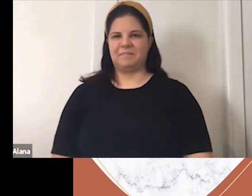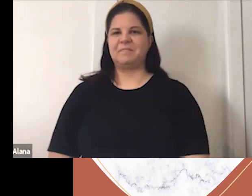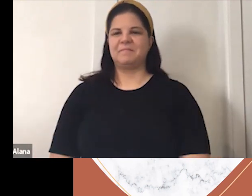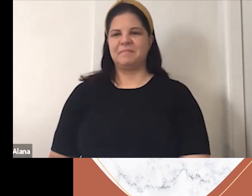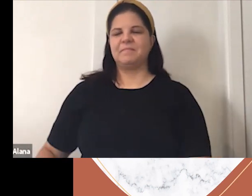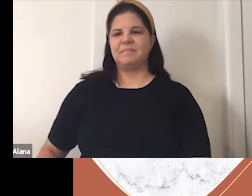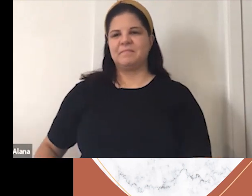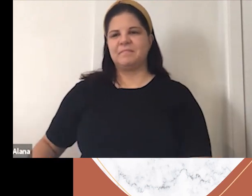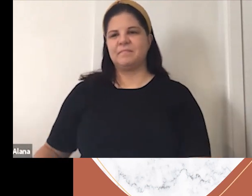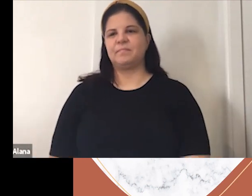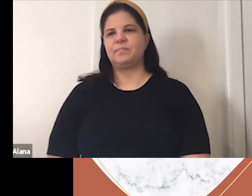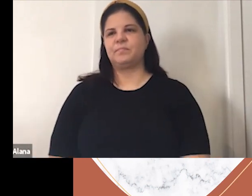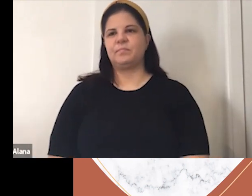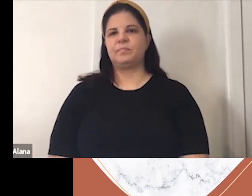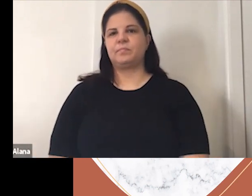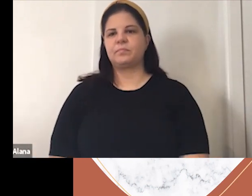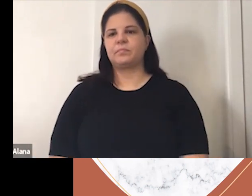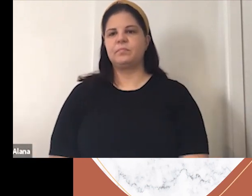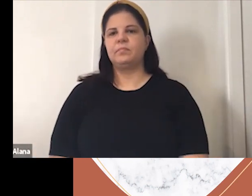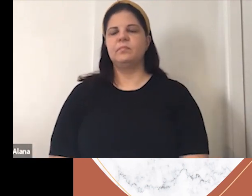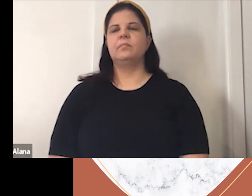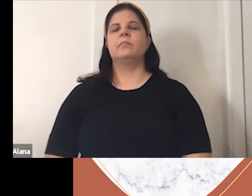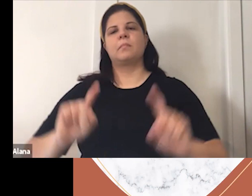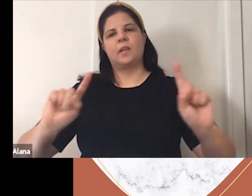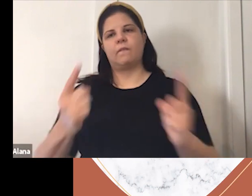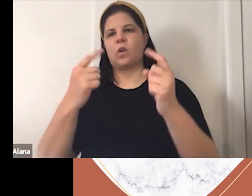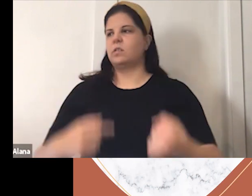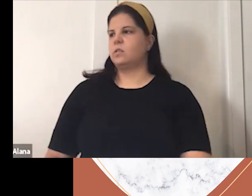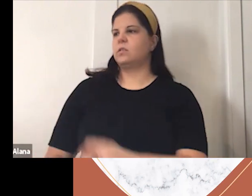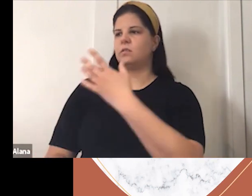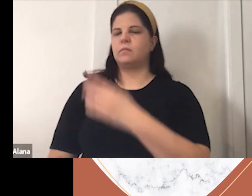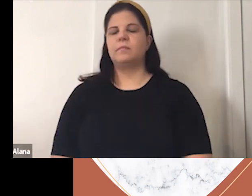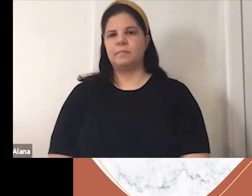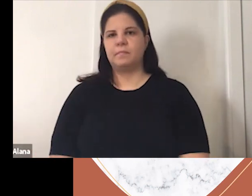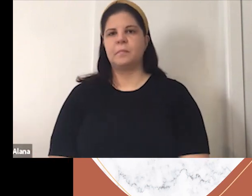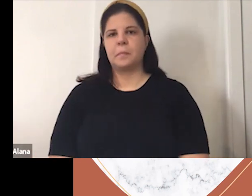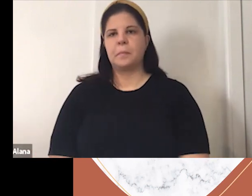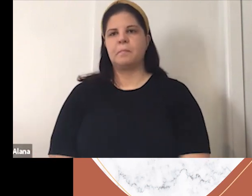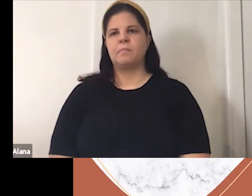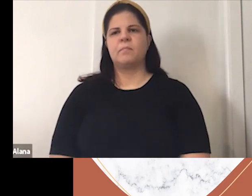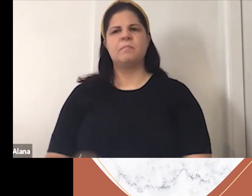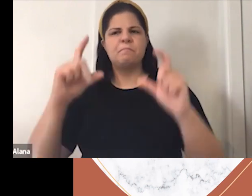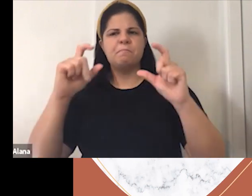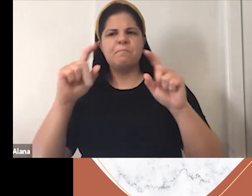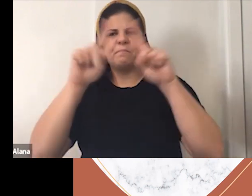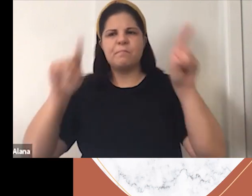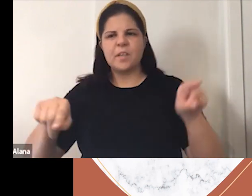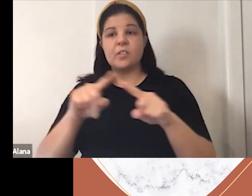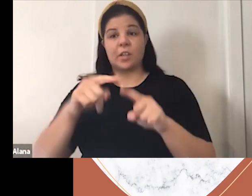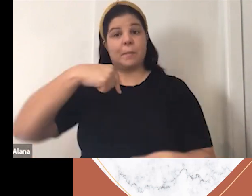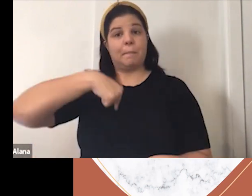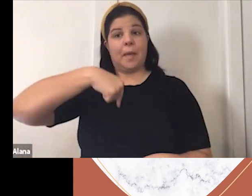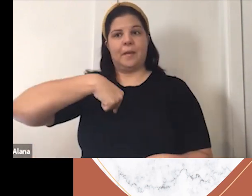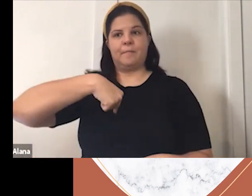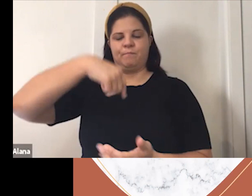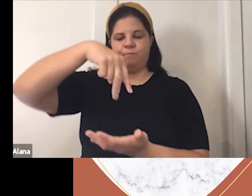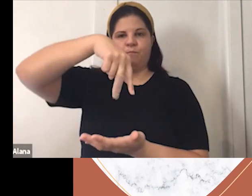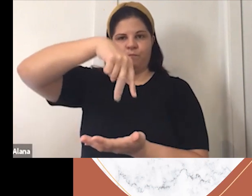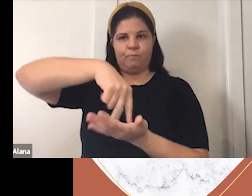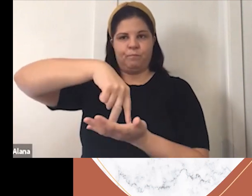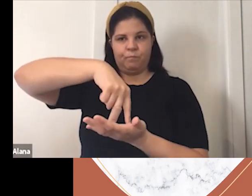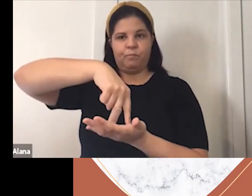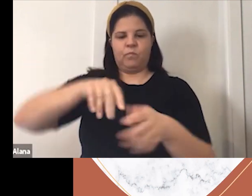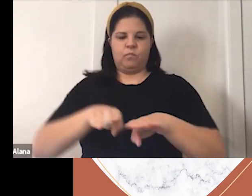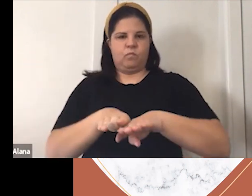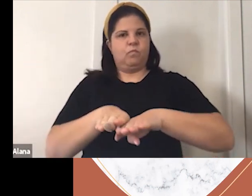So, the first slide, the image that is there is me standing on the pavement backwards the